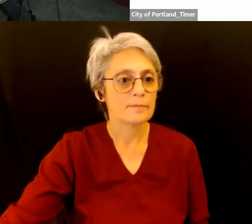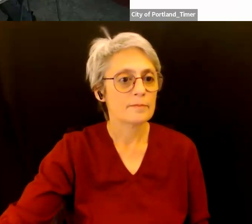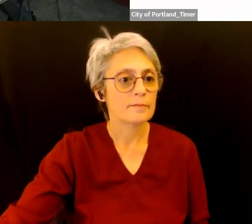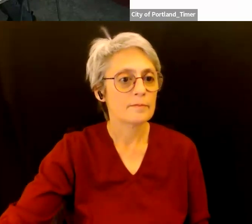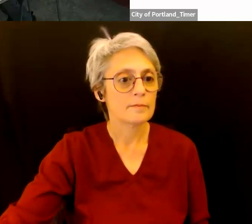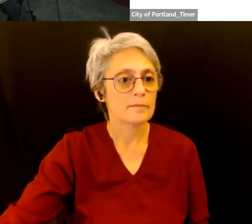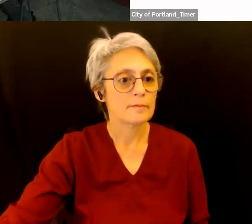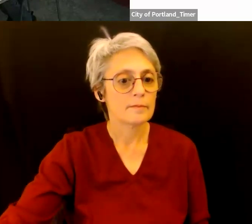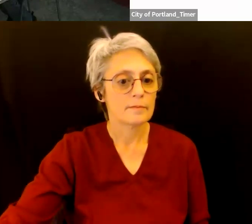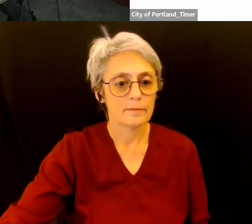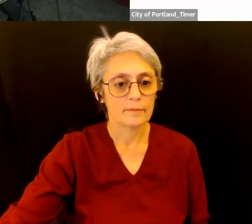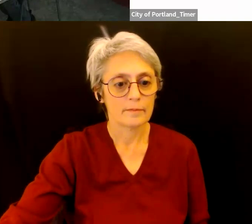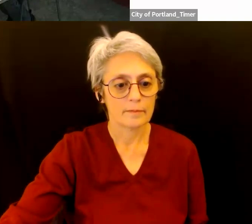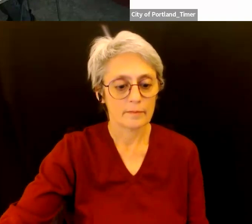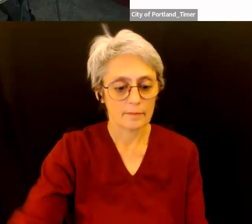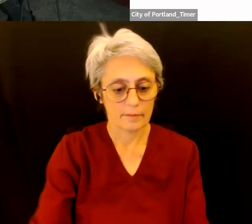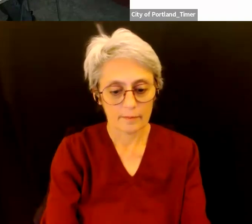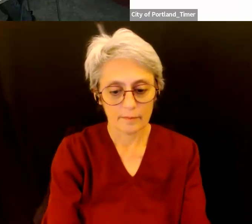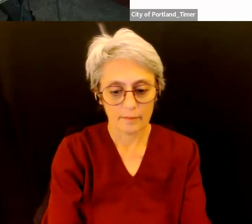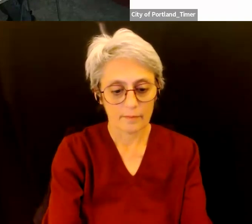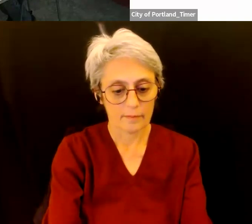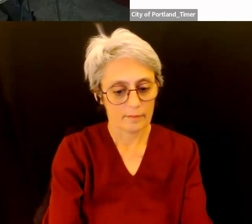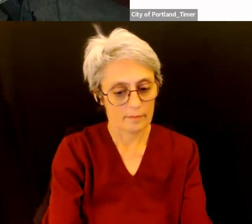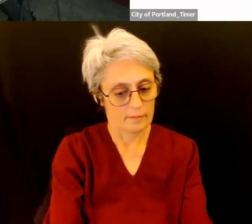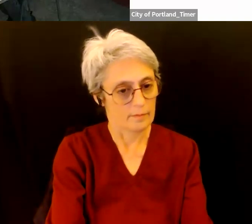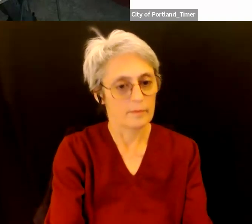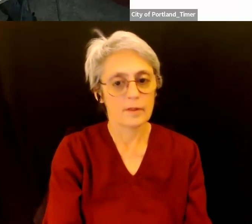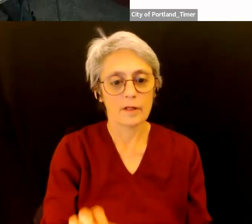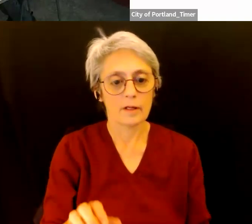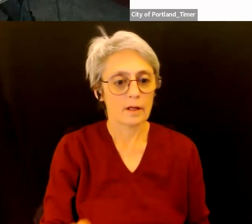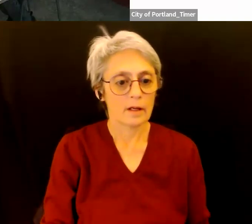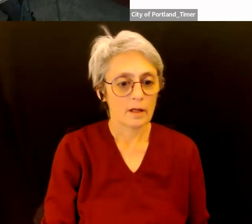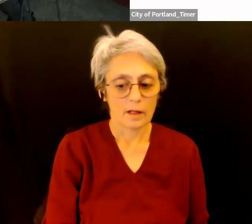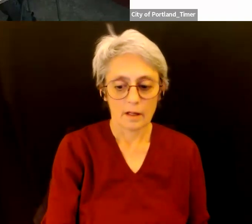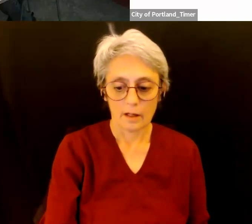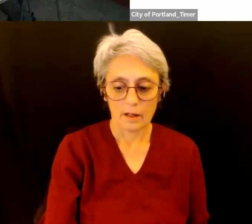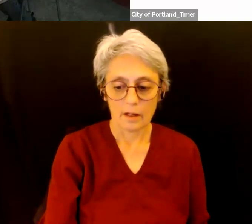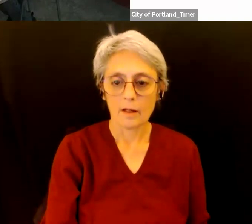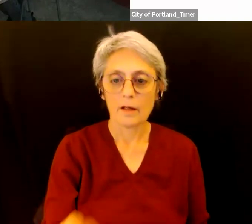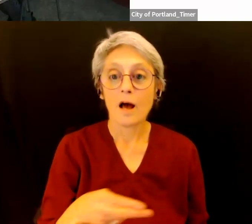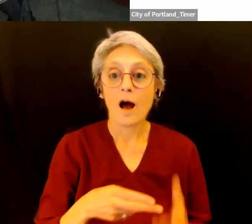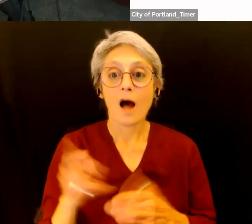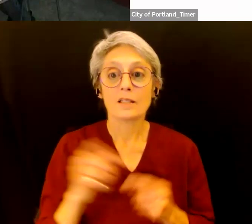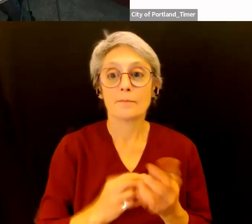Hello, my name is Brian Kotlove, District 4 resident Let's be honest about the revenue gap that was highlighted earlier.